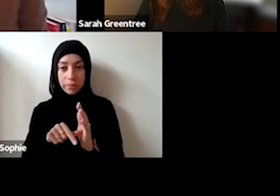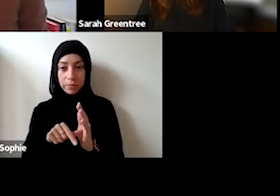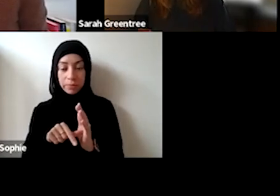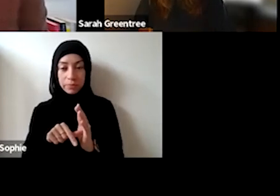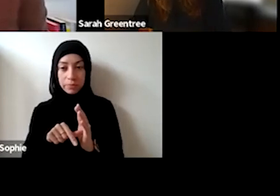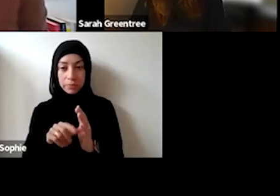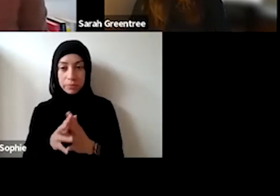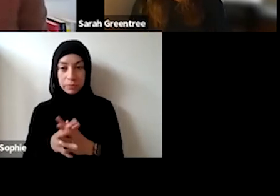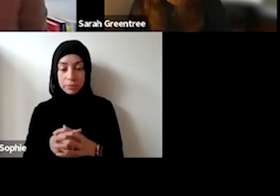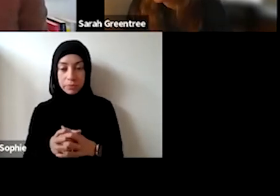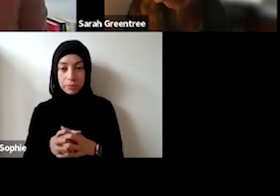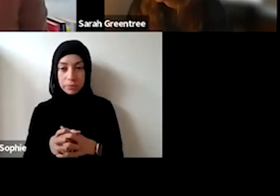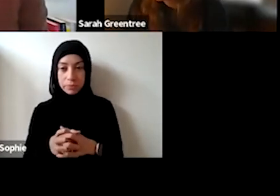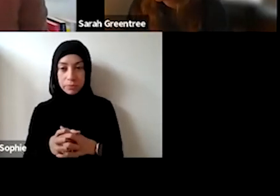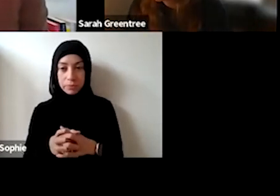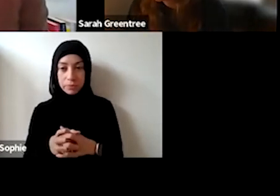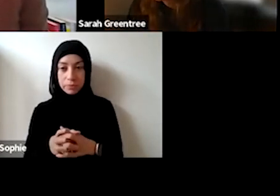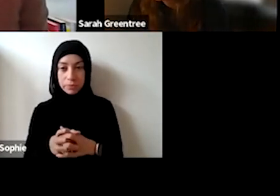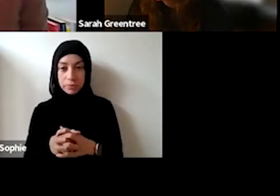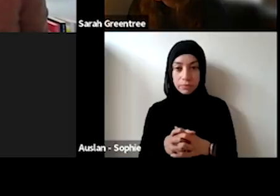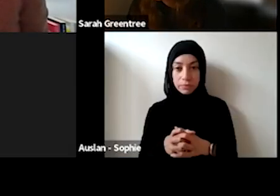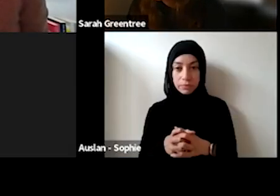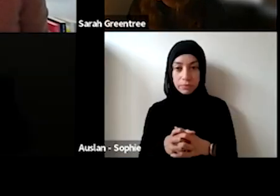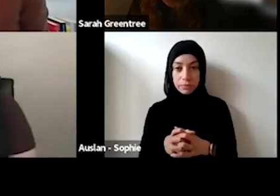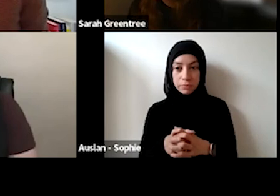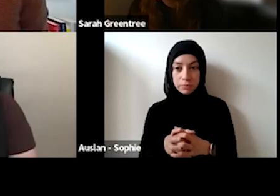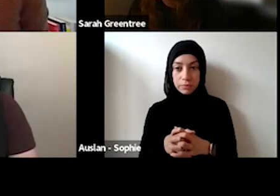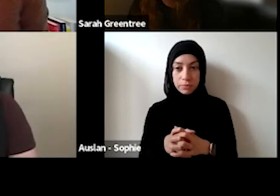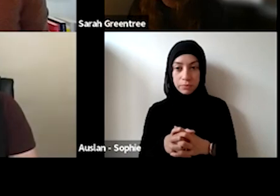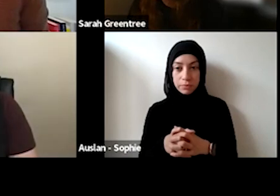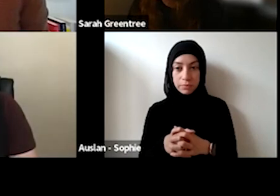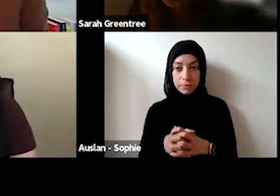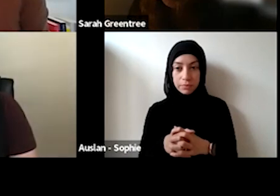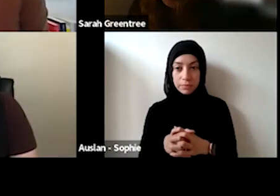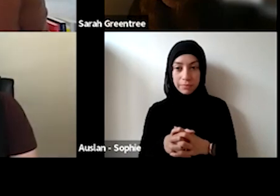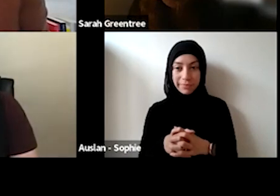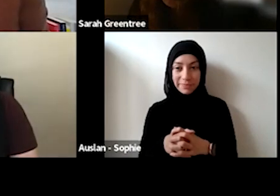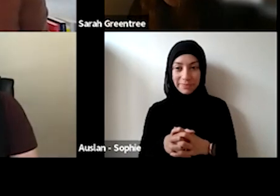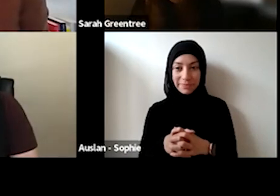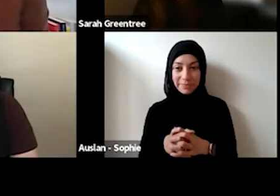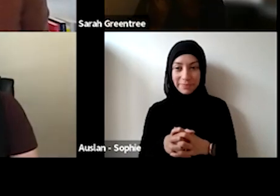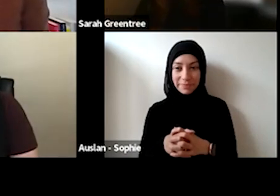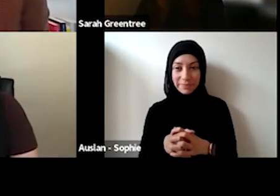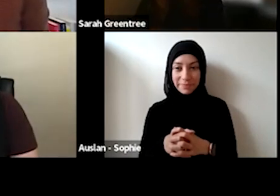about how it is being delivered by